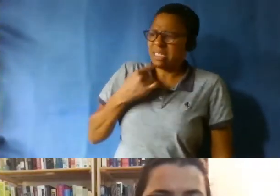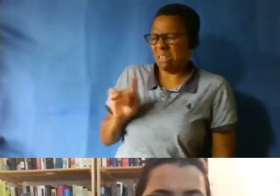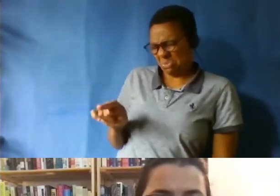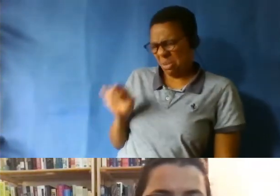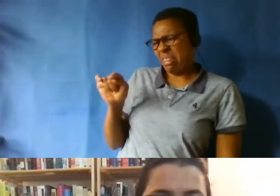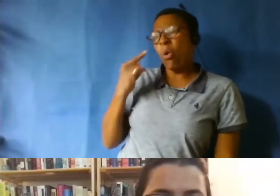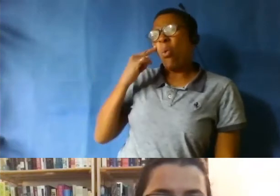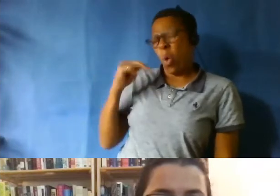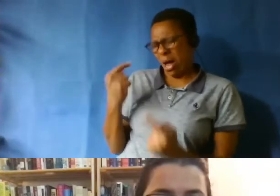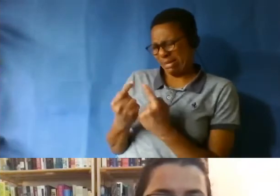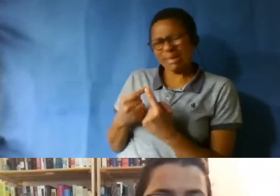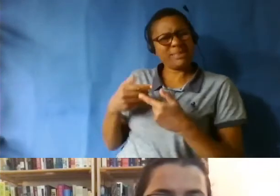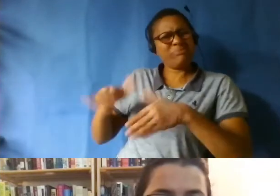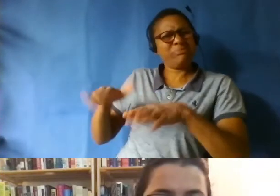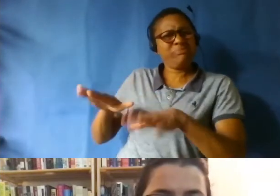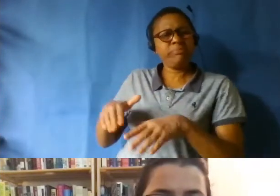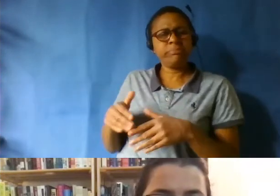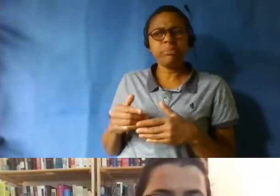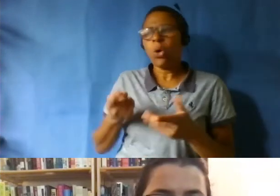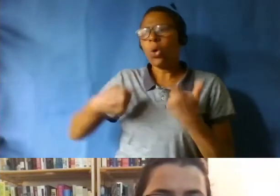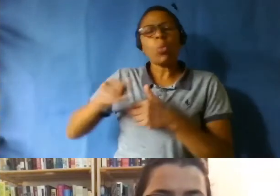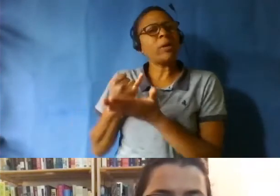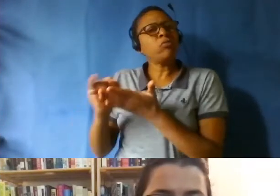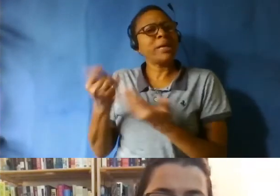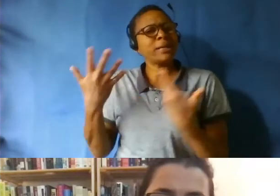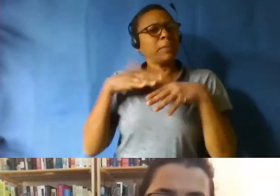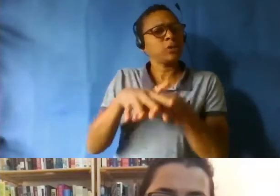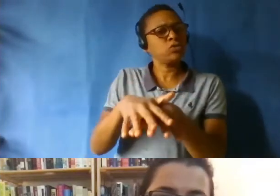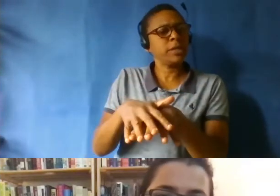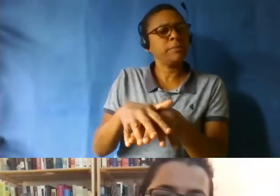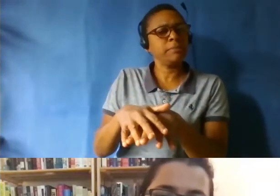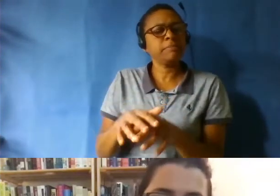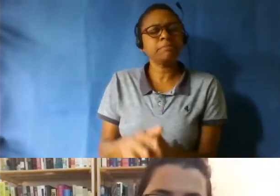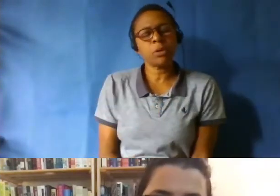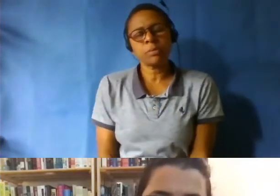mainstreaming and neoliberalization, Yeah anyway I'll stop. Or even believe that they